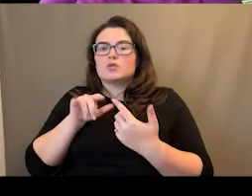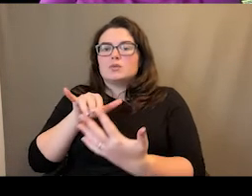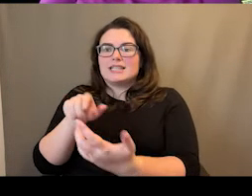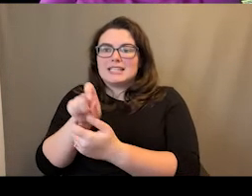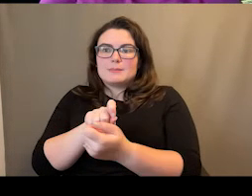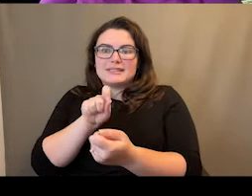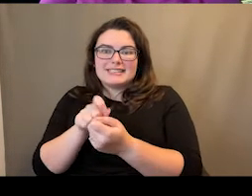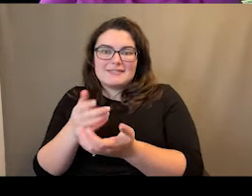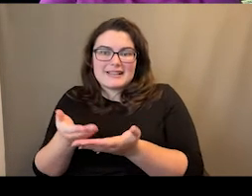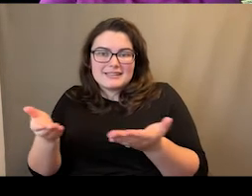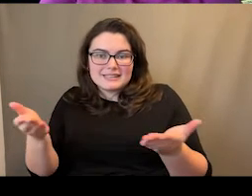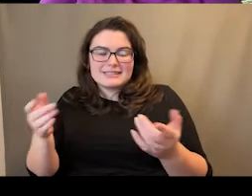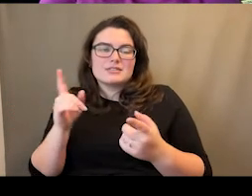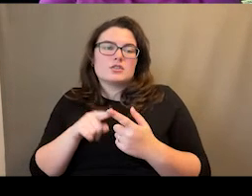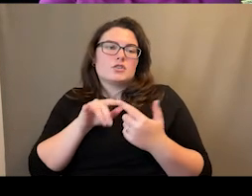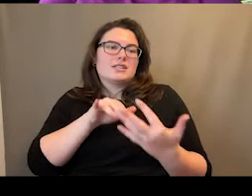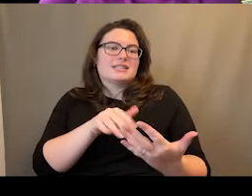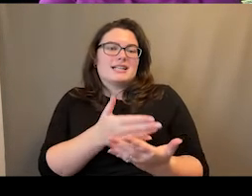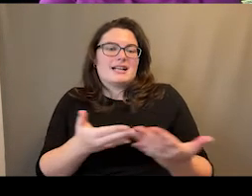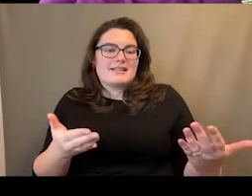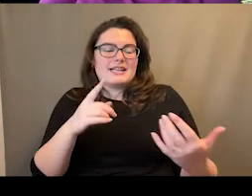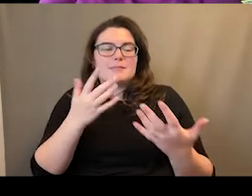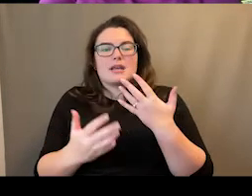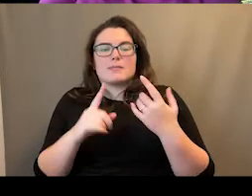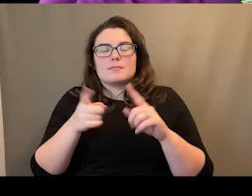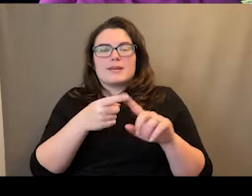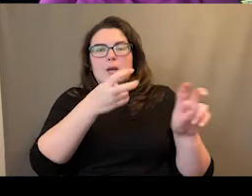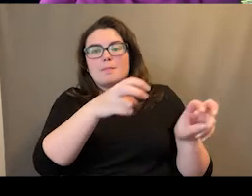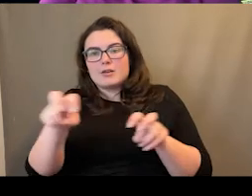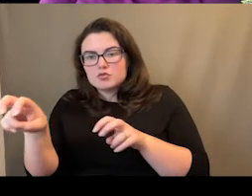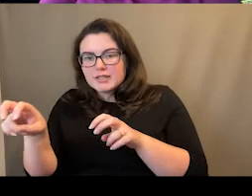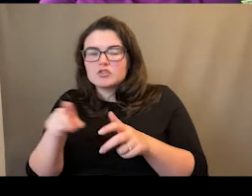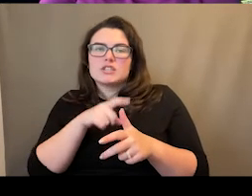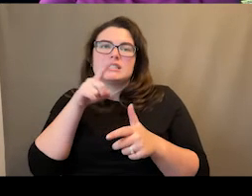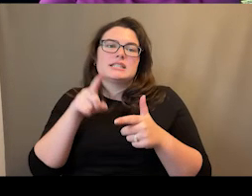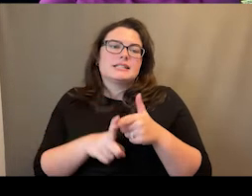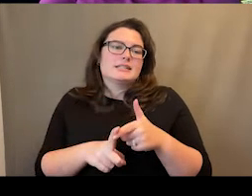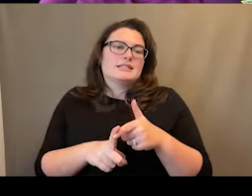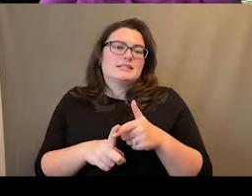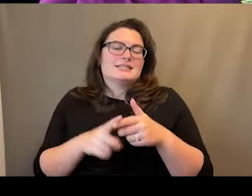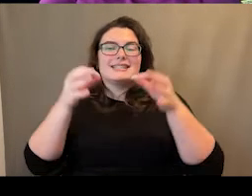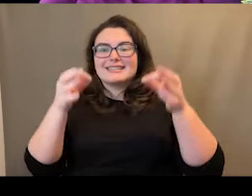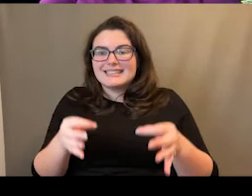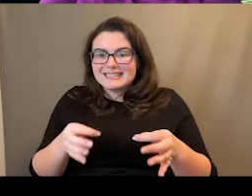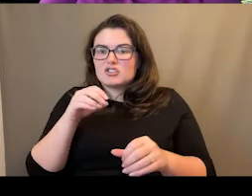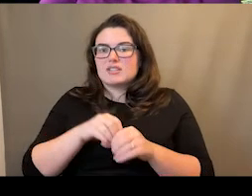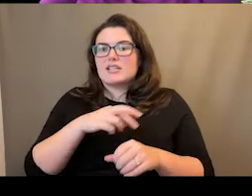Study things around, maybe migration to study things around, maybe decision and risk management and so forth.